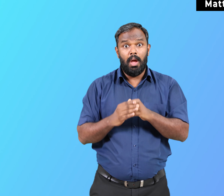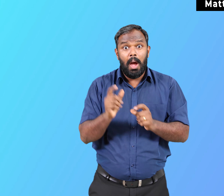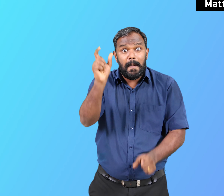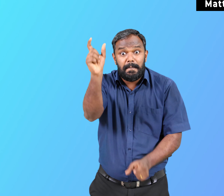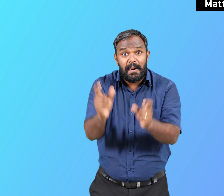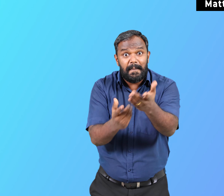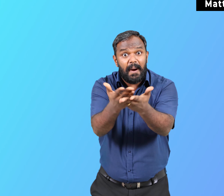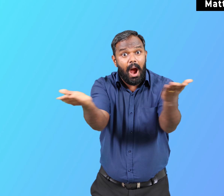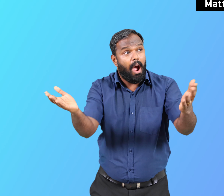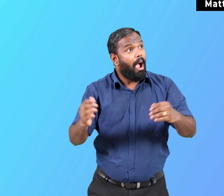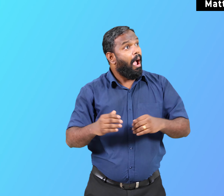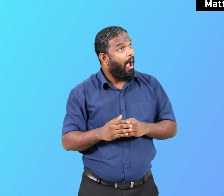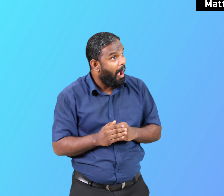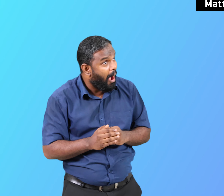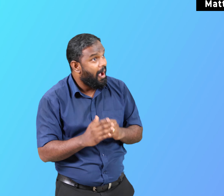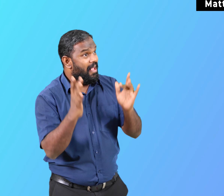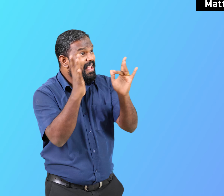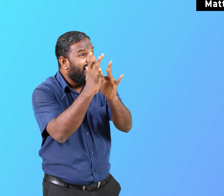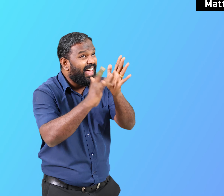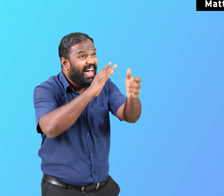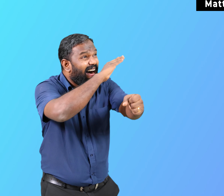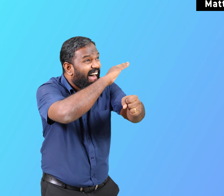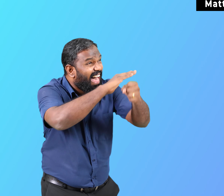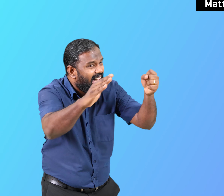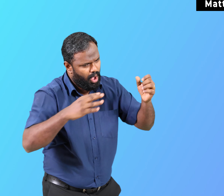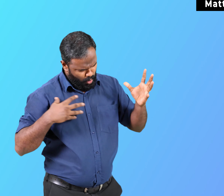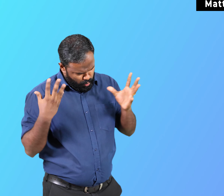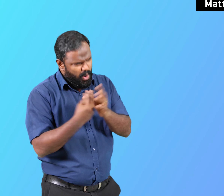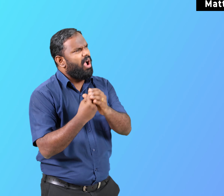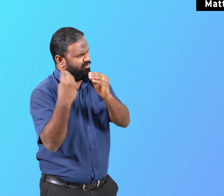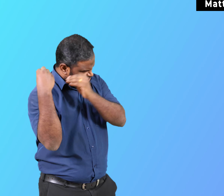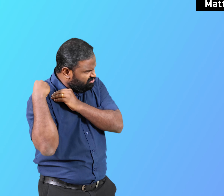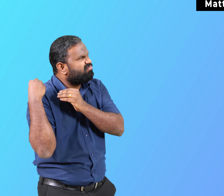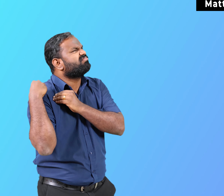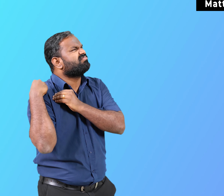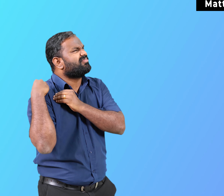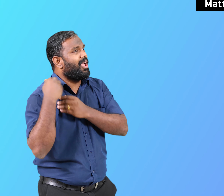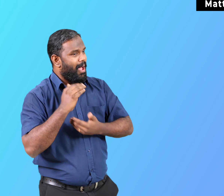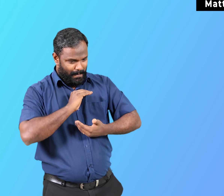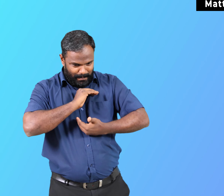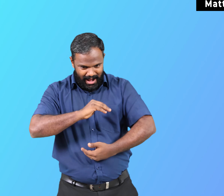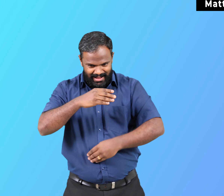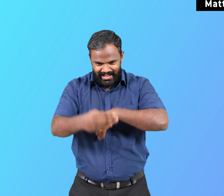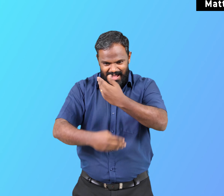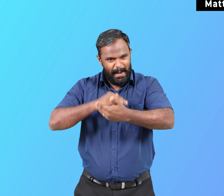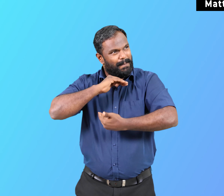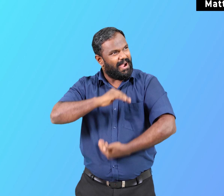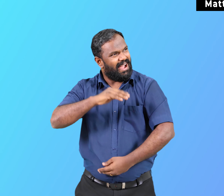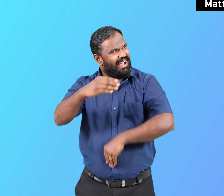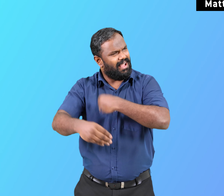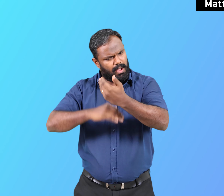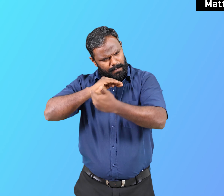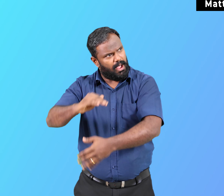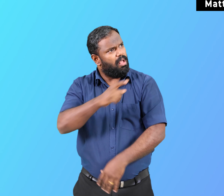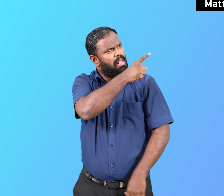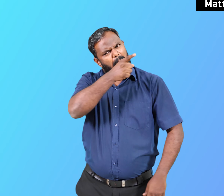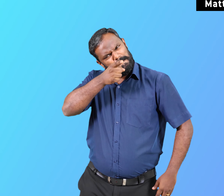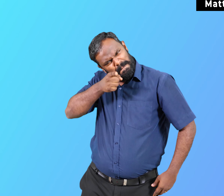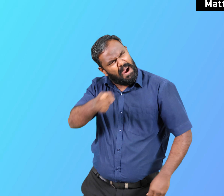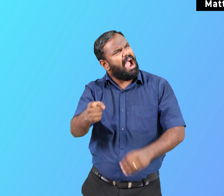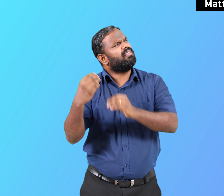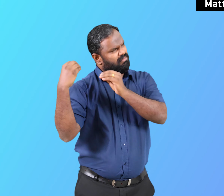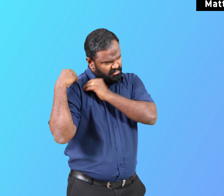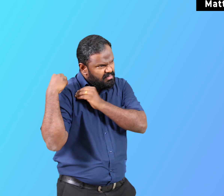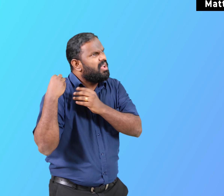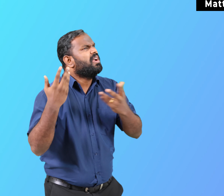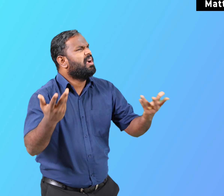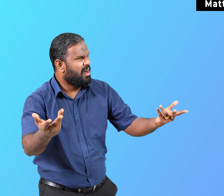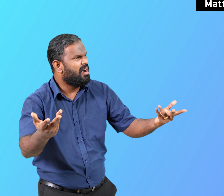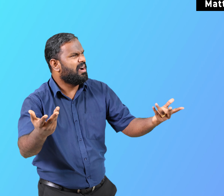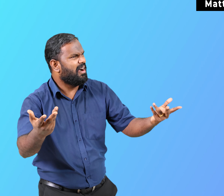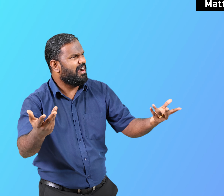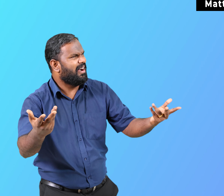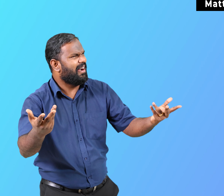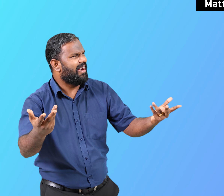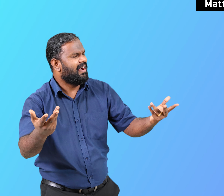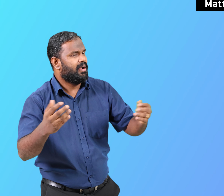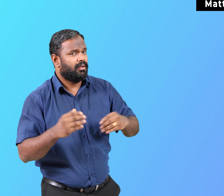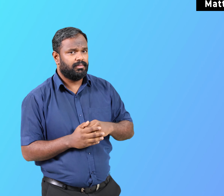The people answered, “We will take full responsibility for his death. You can blame us and our children!”